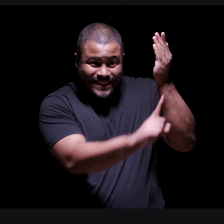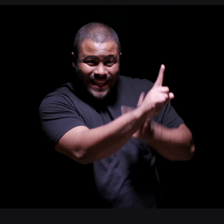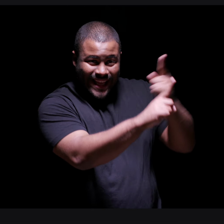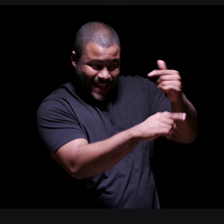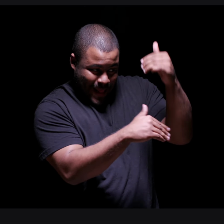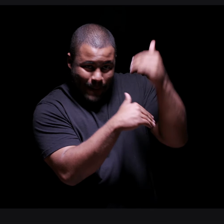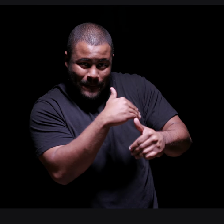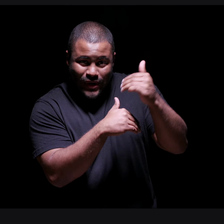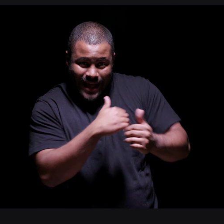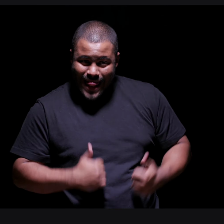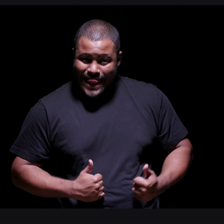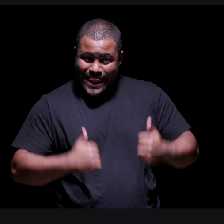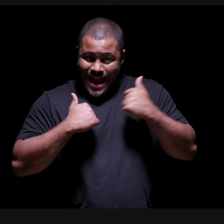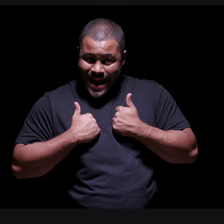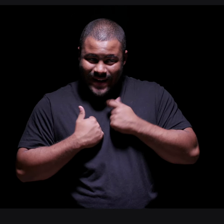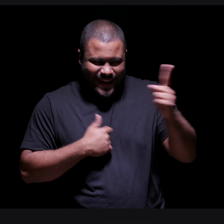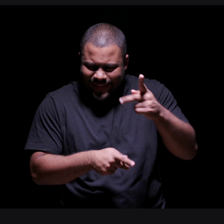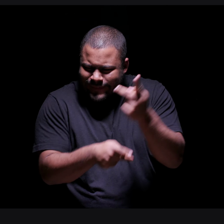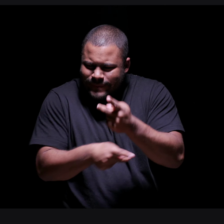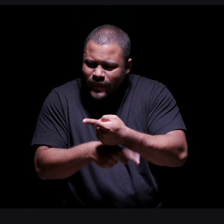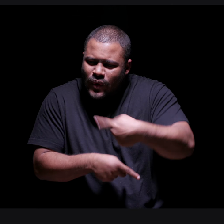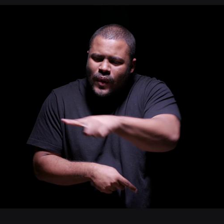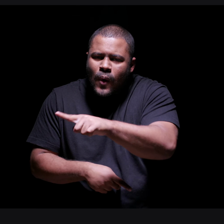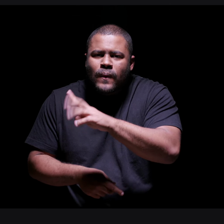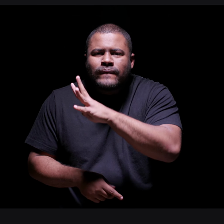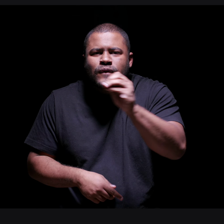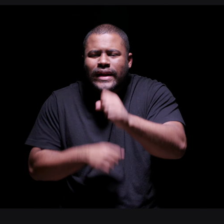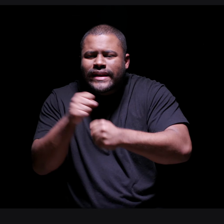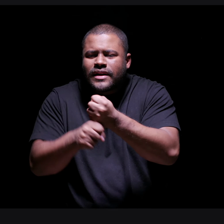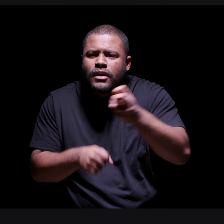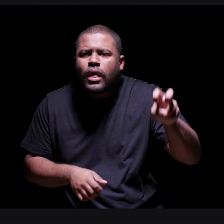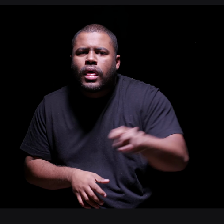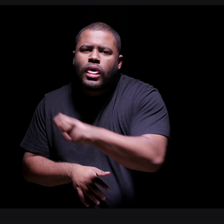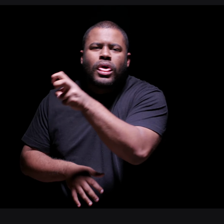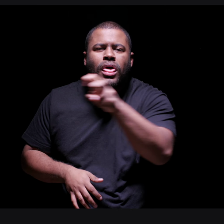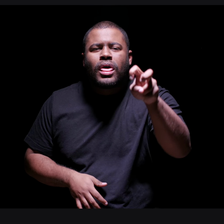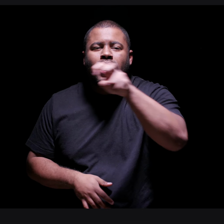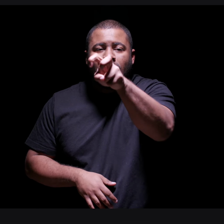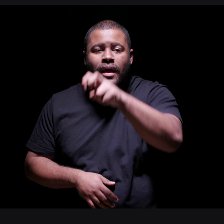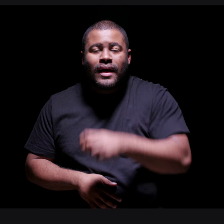He says, "I Am the bread of life," that fed God’s people in the wilderness.